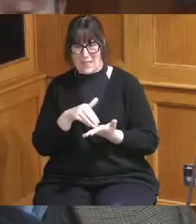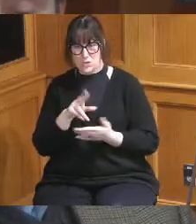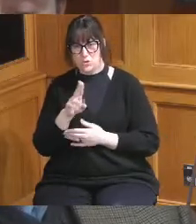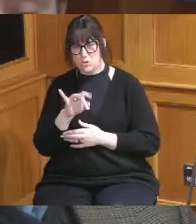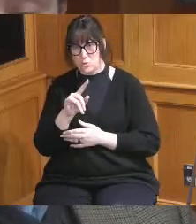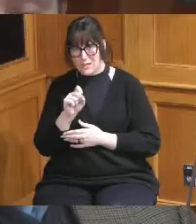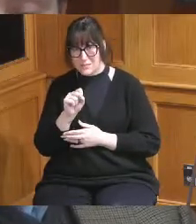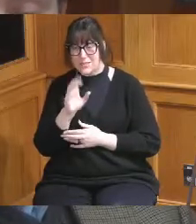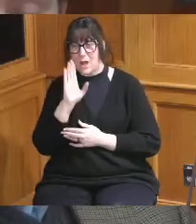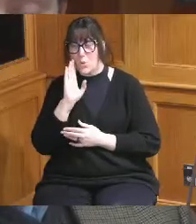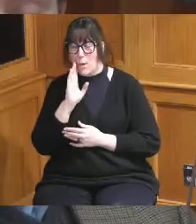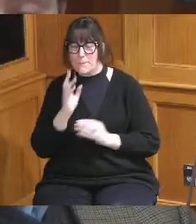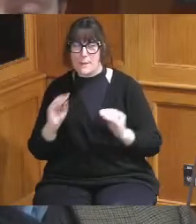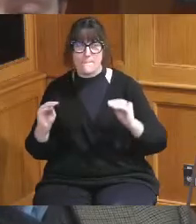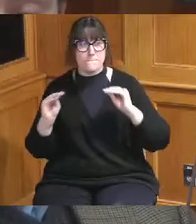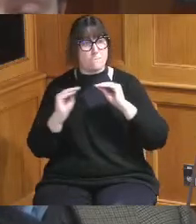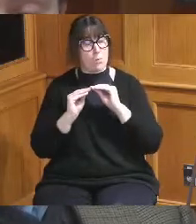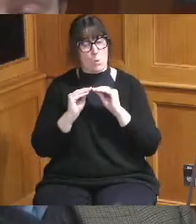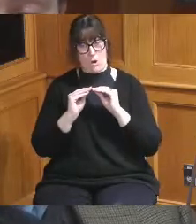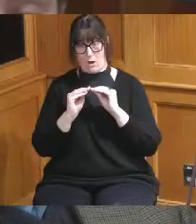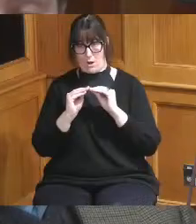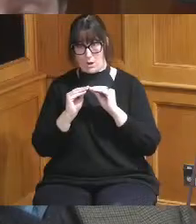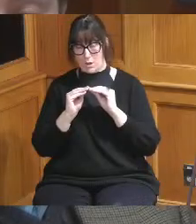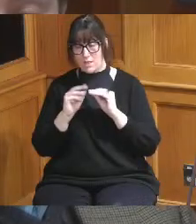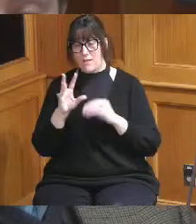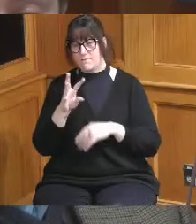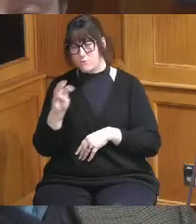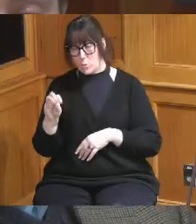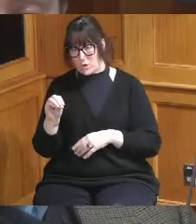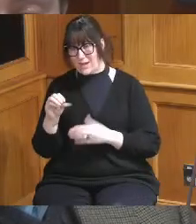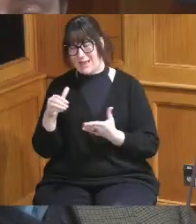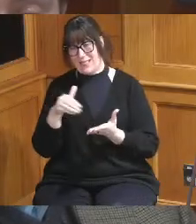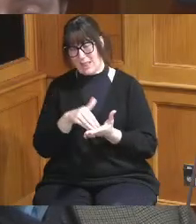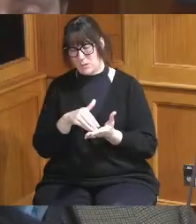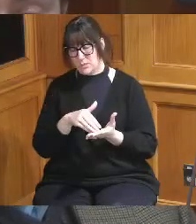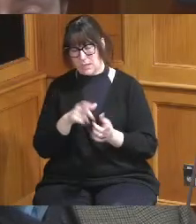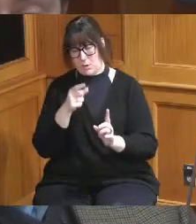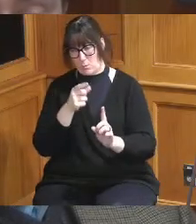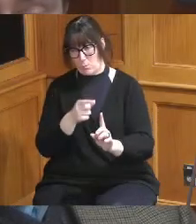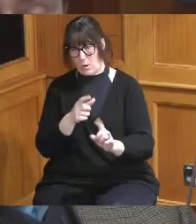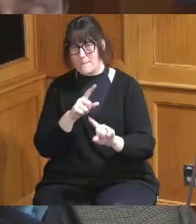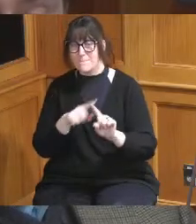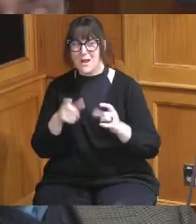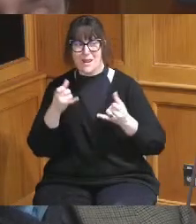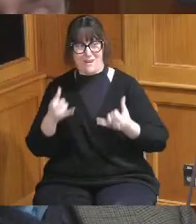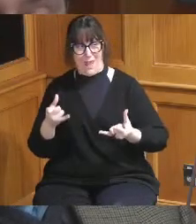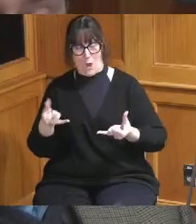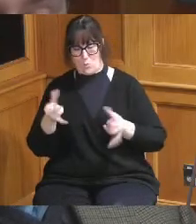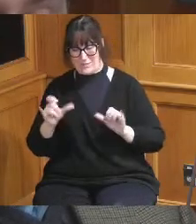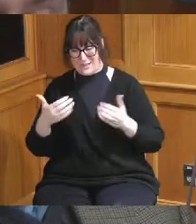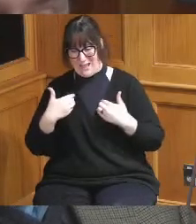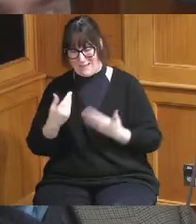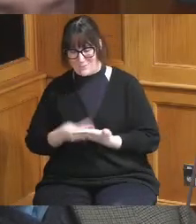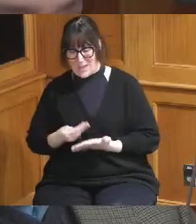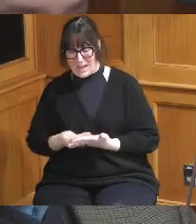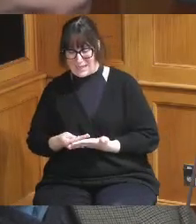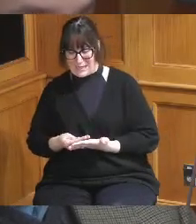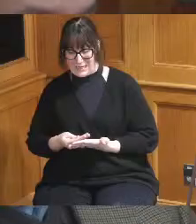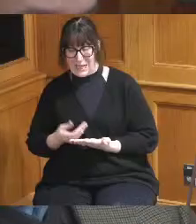40,000 at some point but let's get moving on what we have and let's try to accelerate the